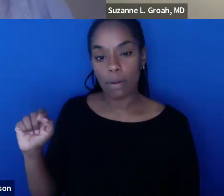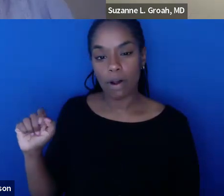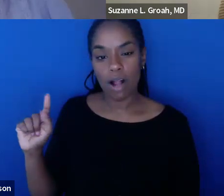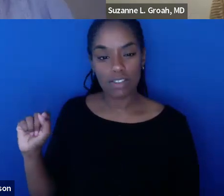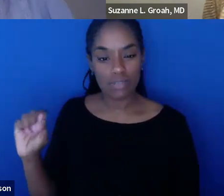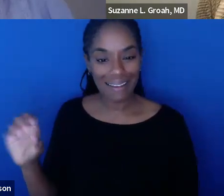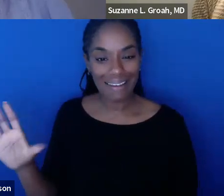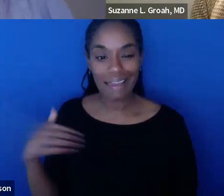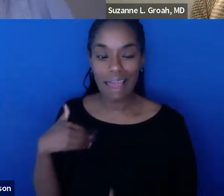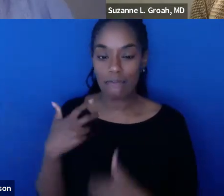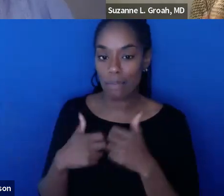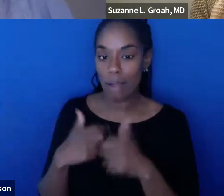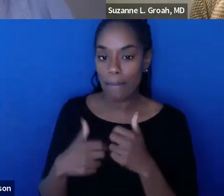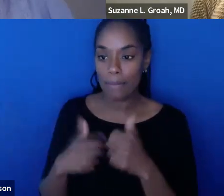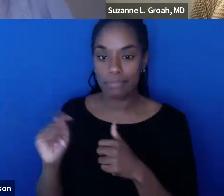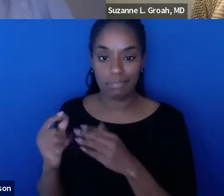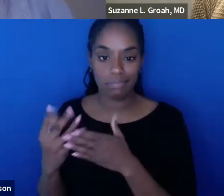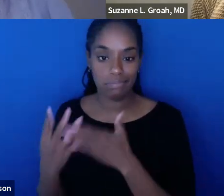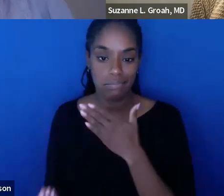emptying their bladder all the way. We do have medicines to help that out.